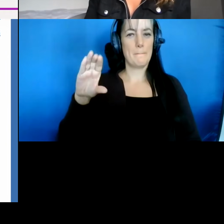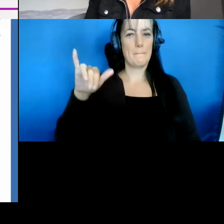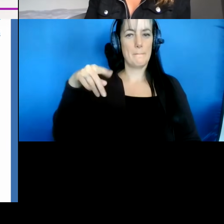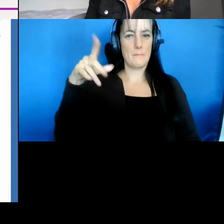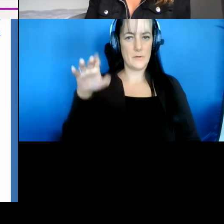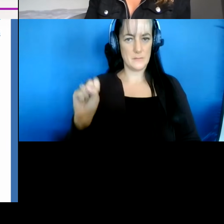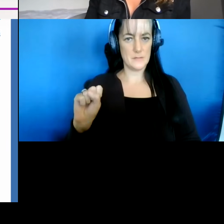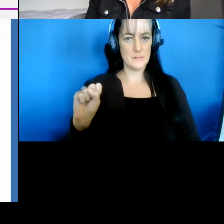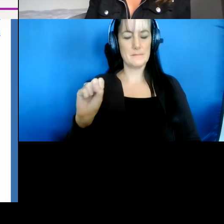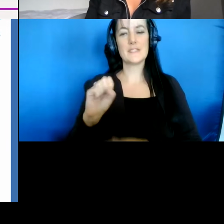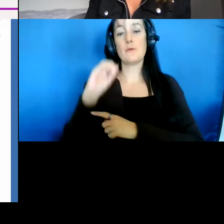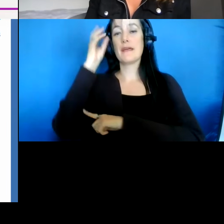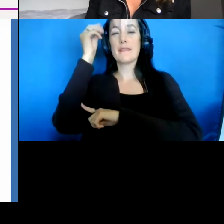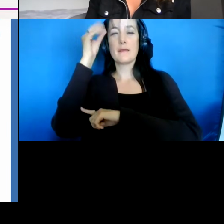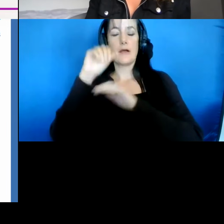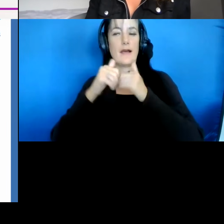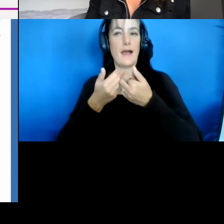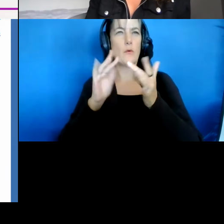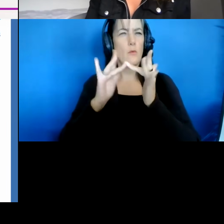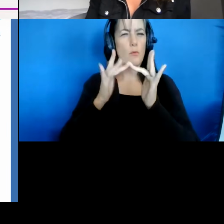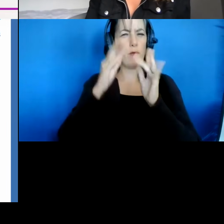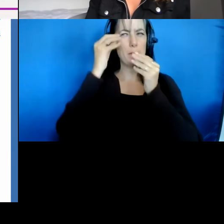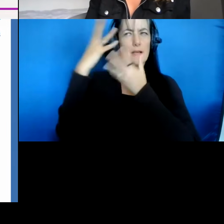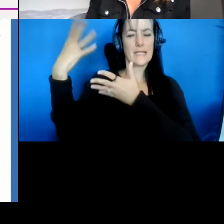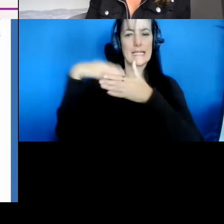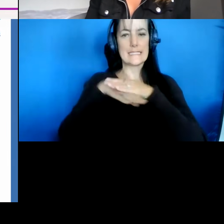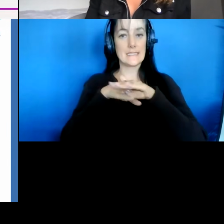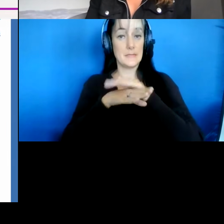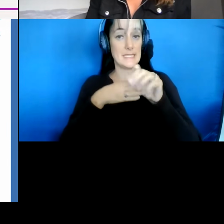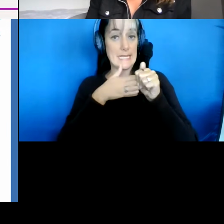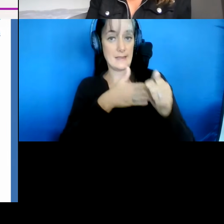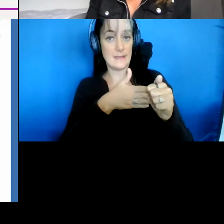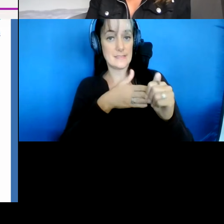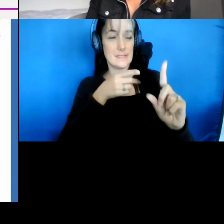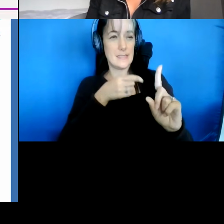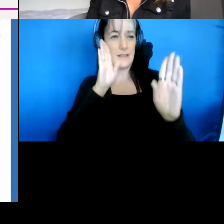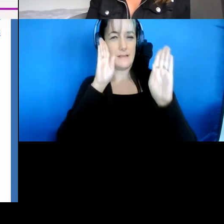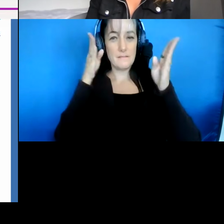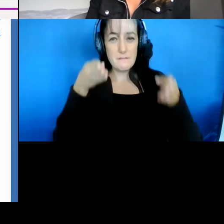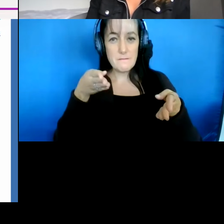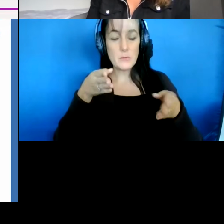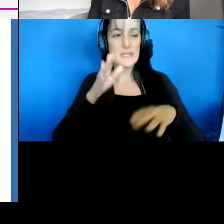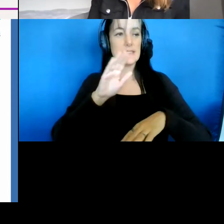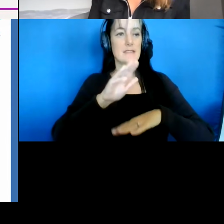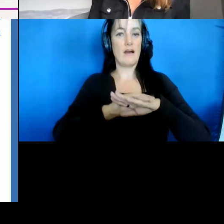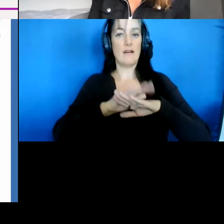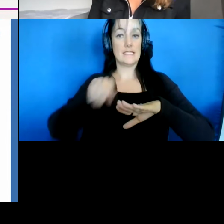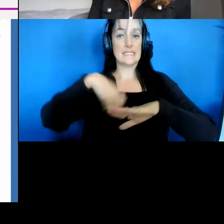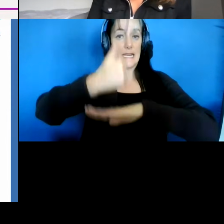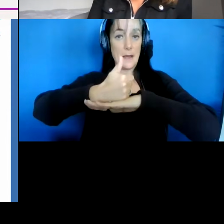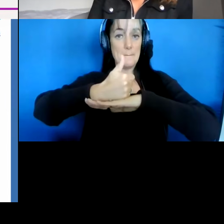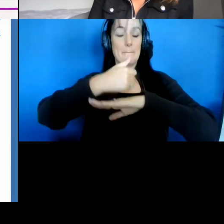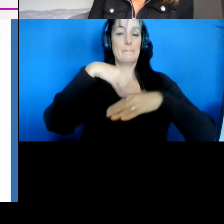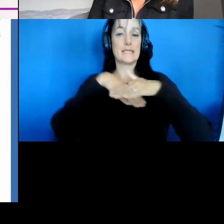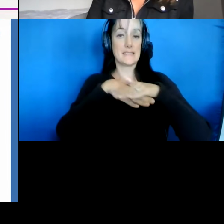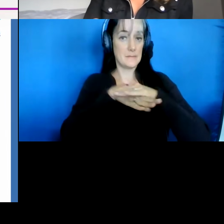accessibility guidelines are very much focused on implementation of accessibility. And, arguably,